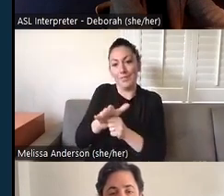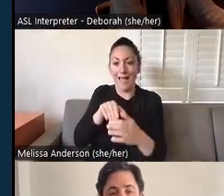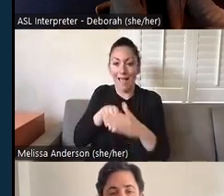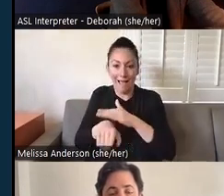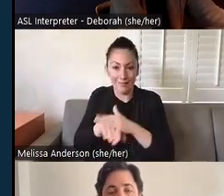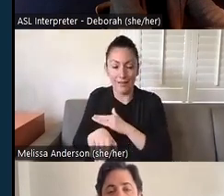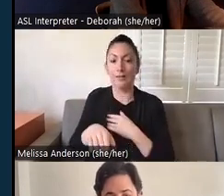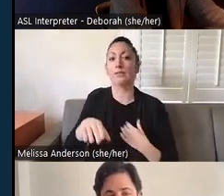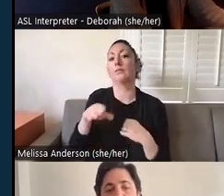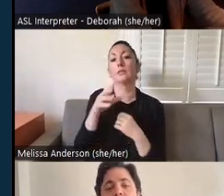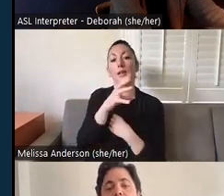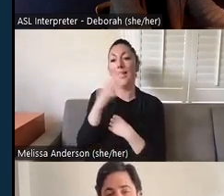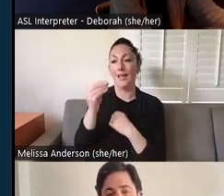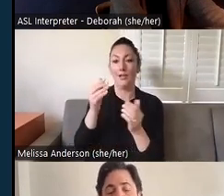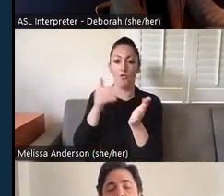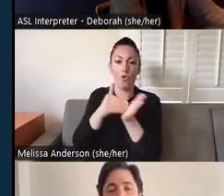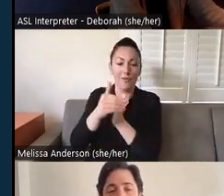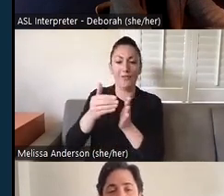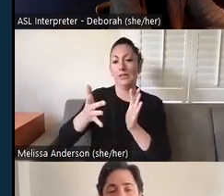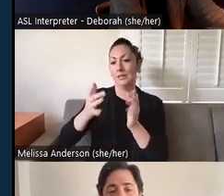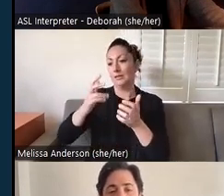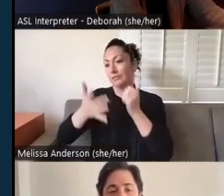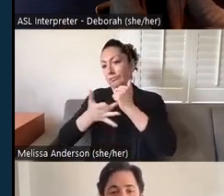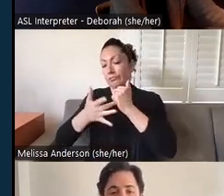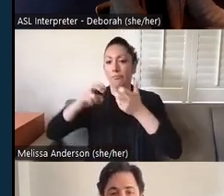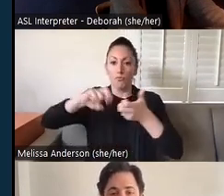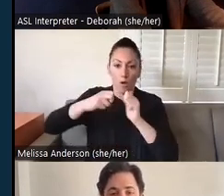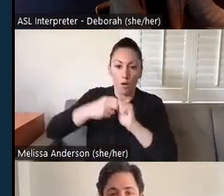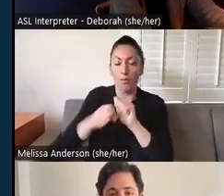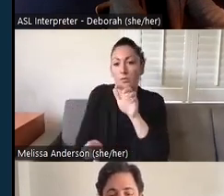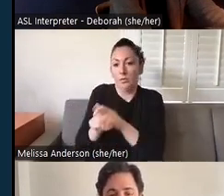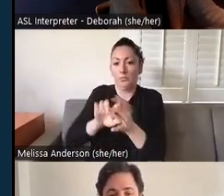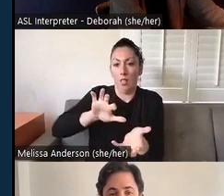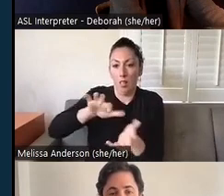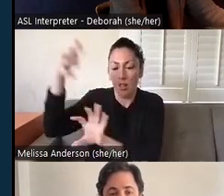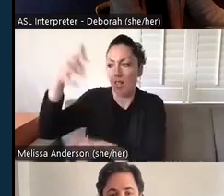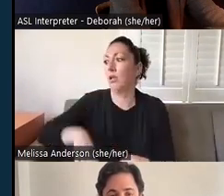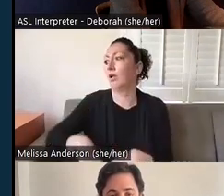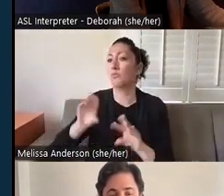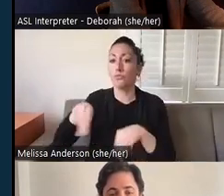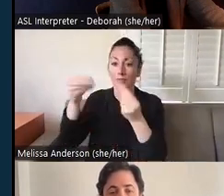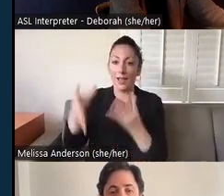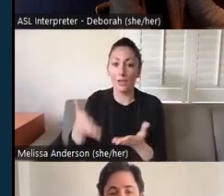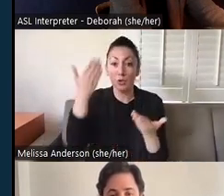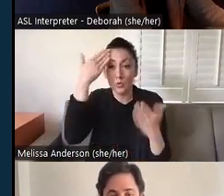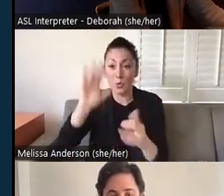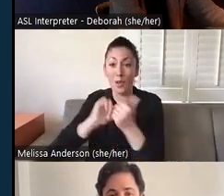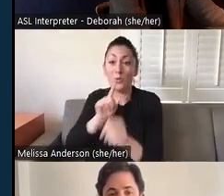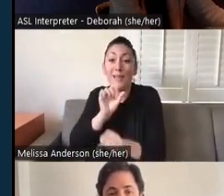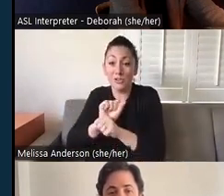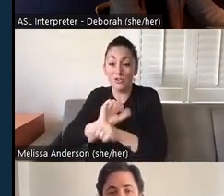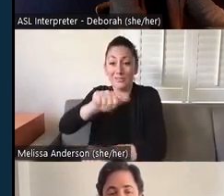doesn't provide enough access, and often technology problems arise,